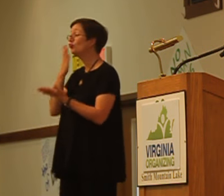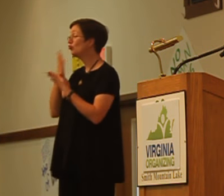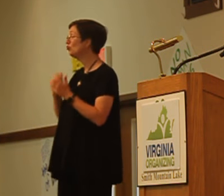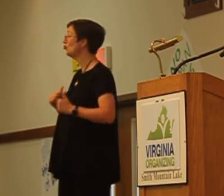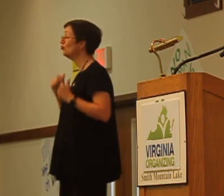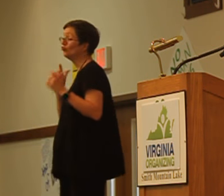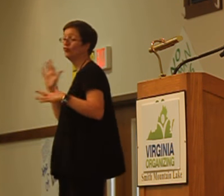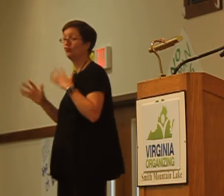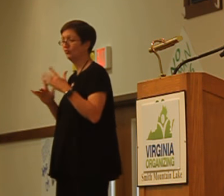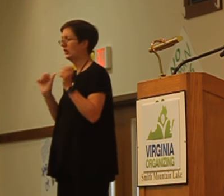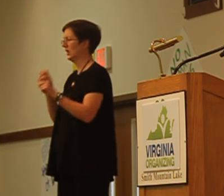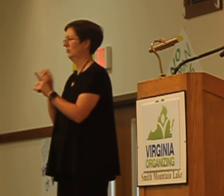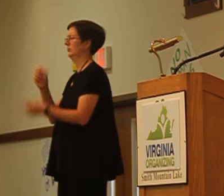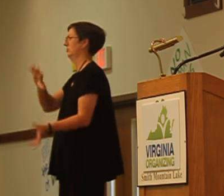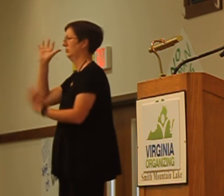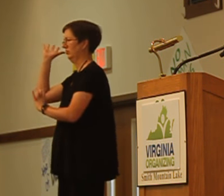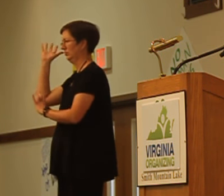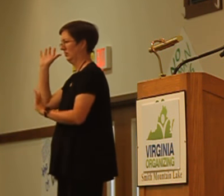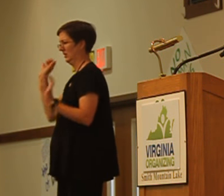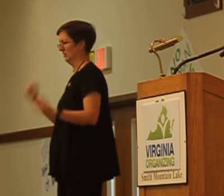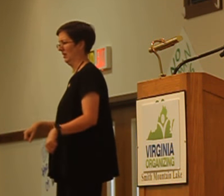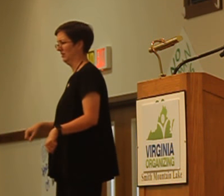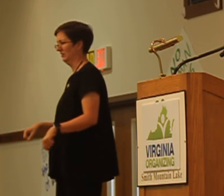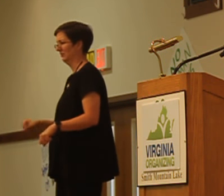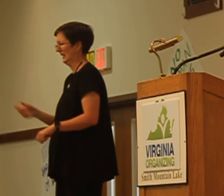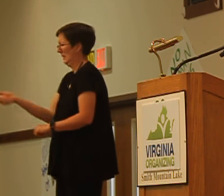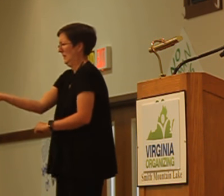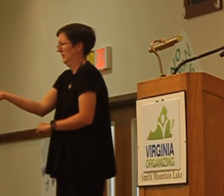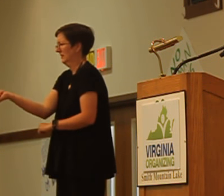it can be turned upside down in a moment.